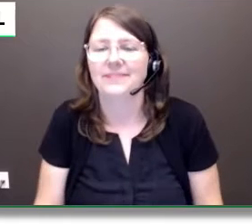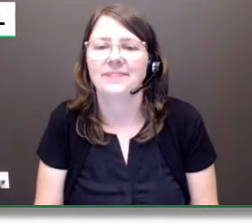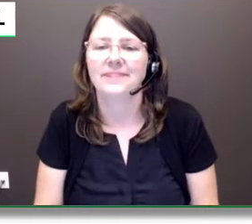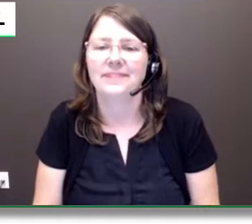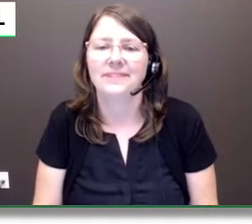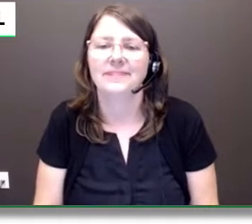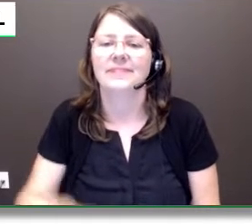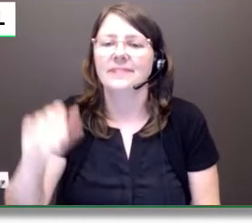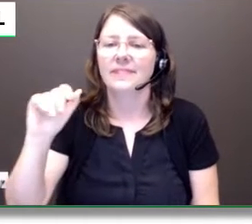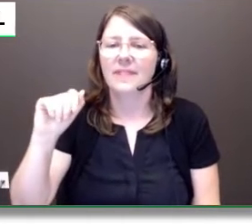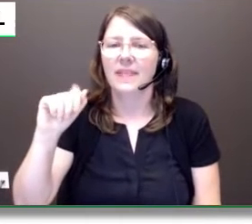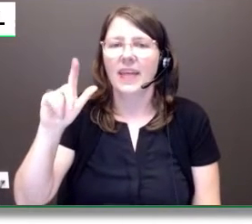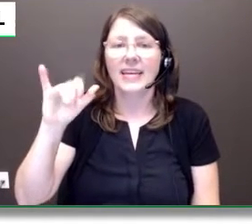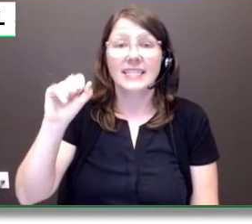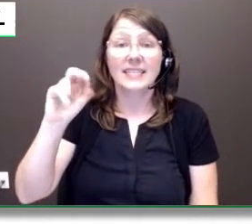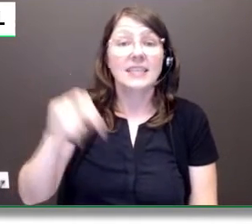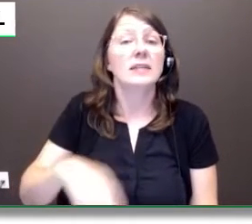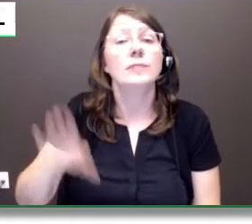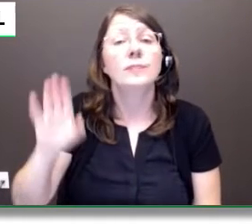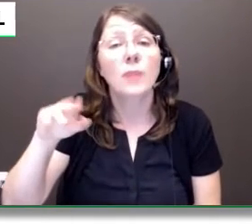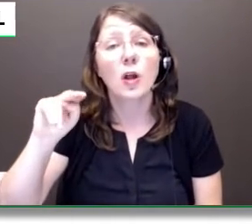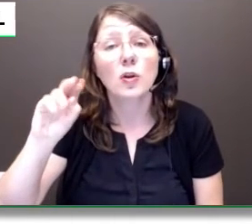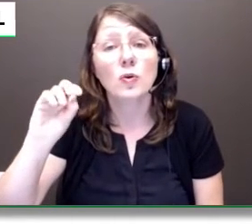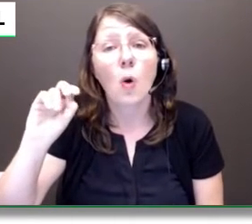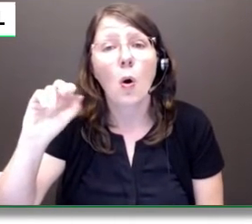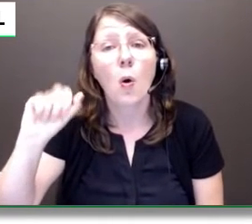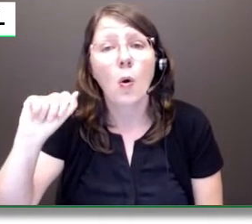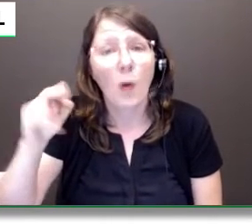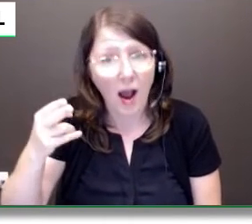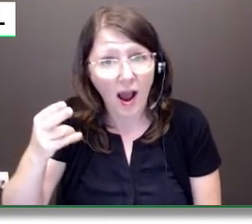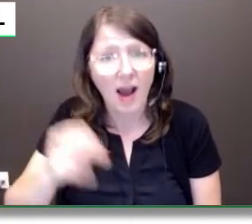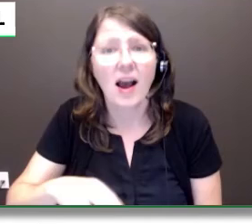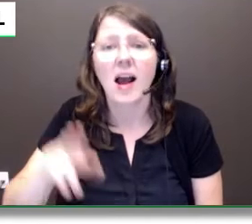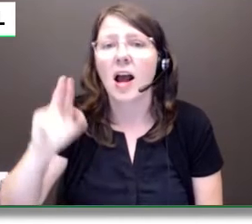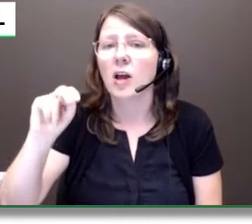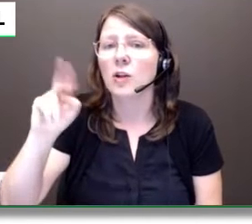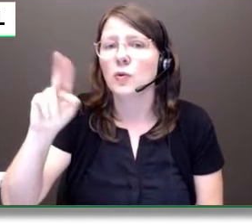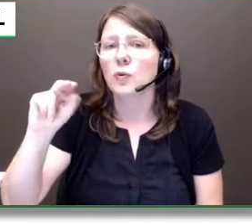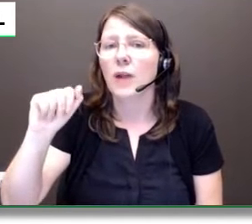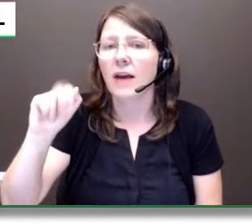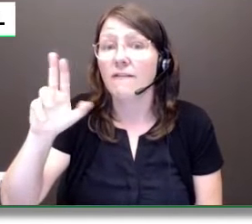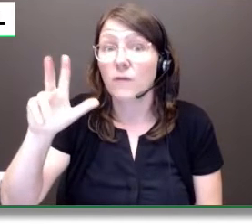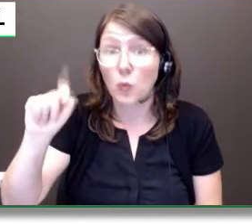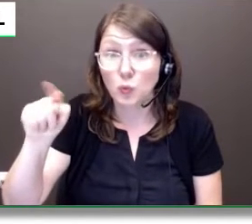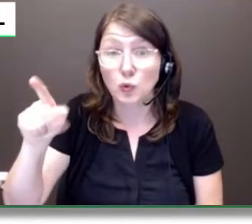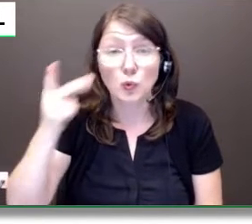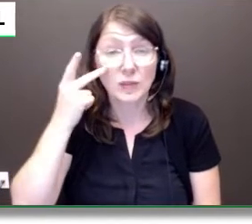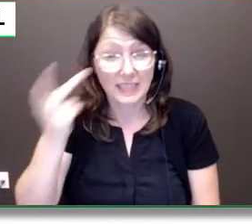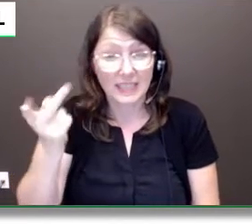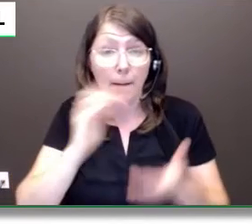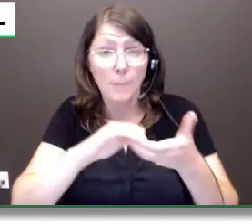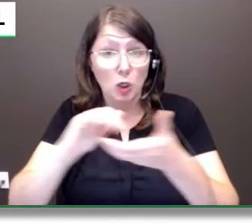in Nunavut where organizations and parks are sort of collaborating to improve accessibility?